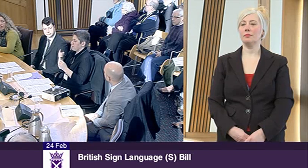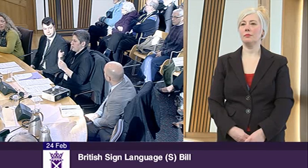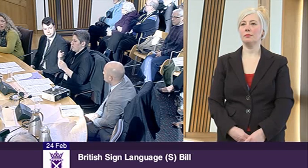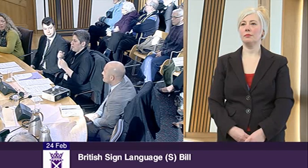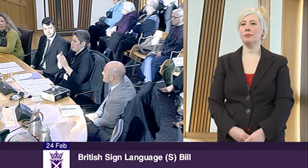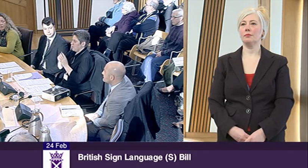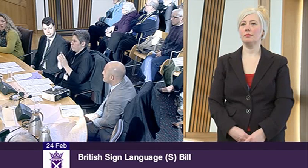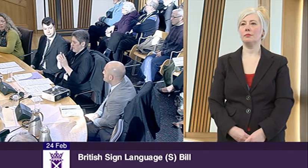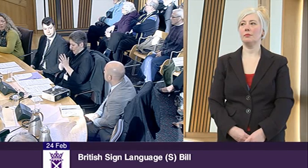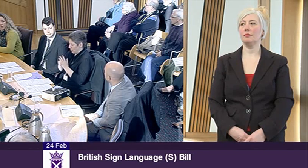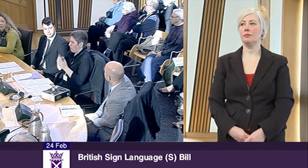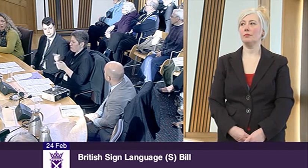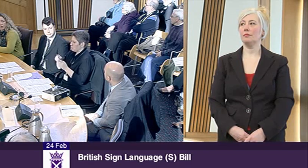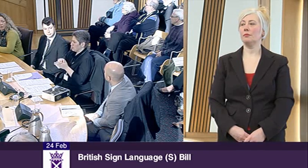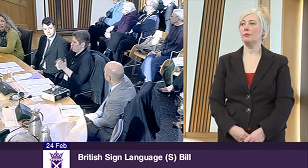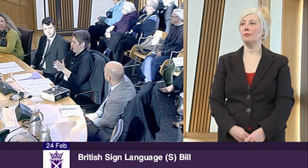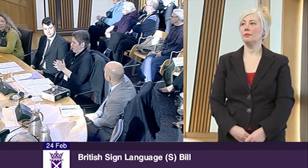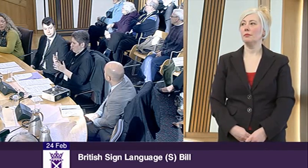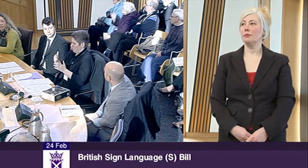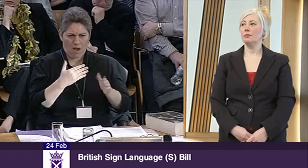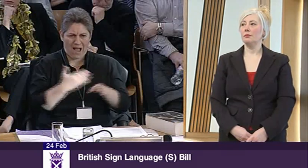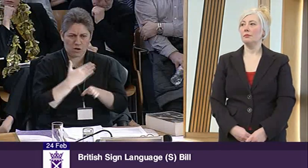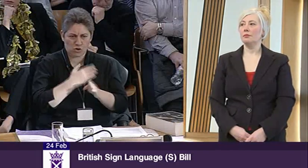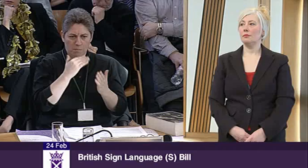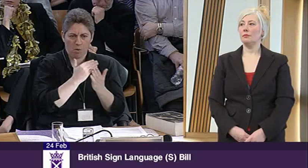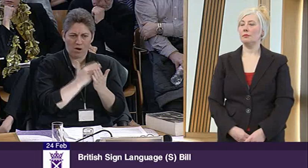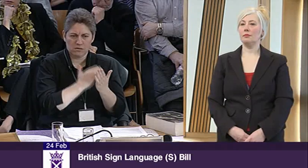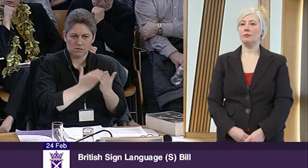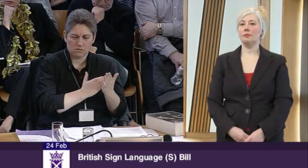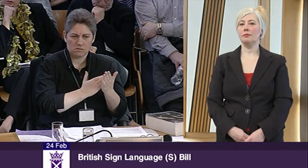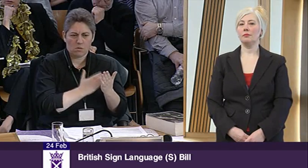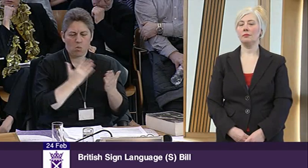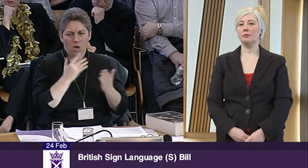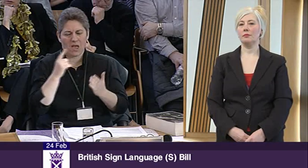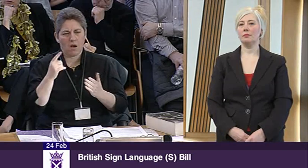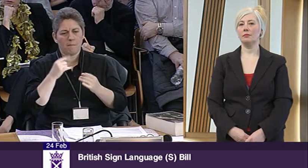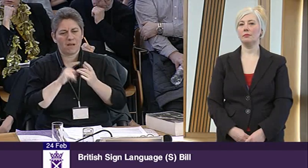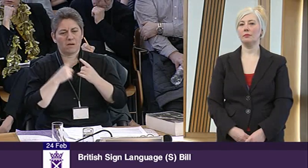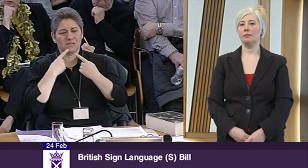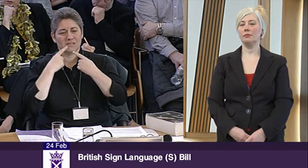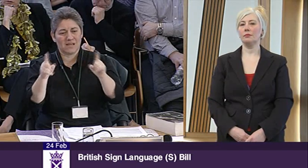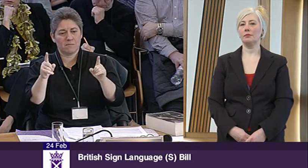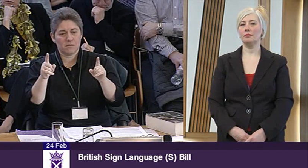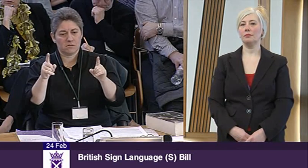Avril Hepner: The local authority’s plans should be focused around action points. The